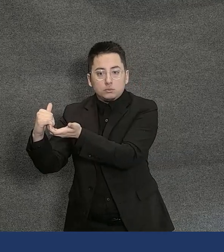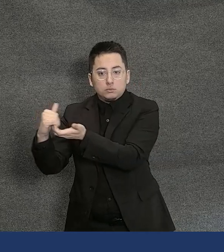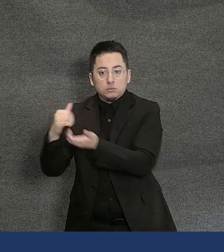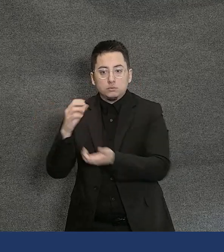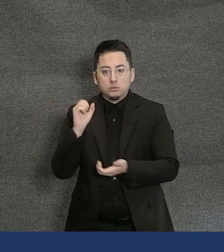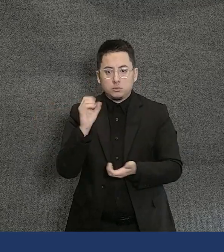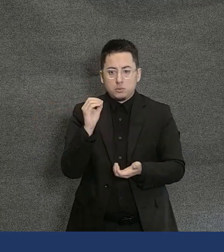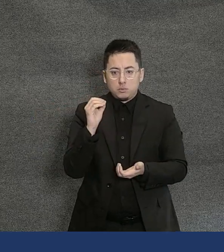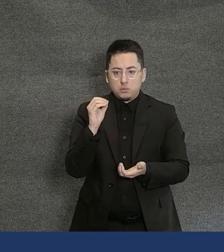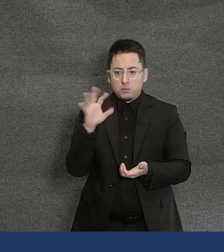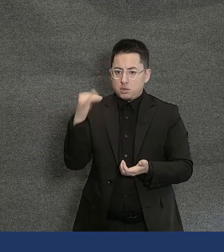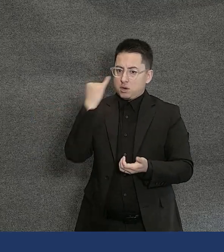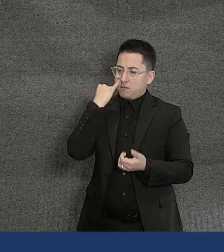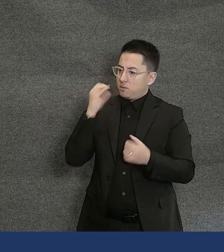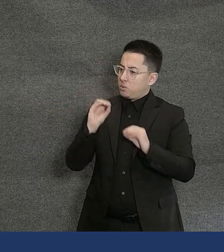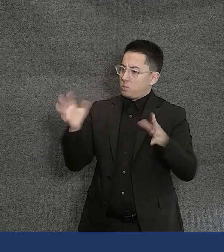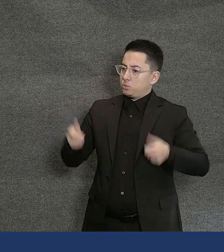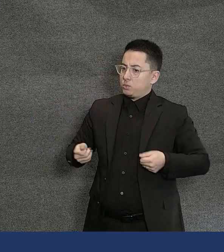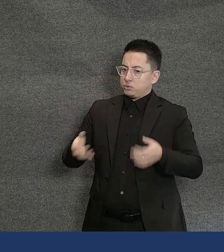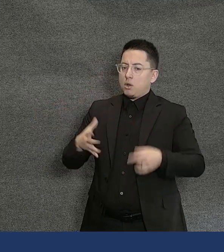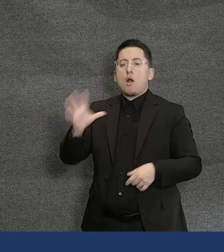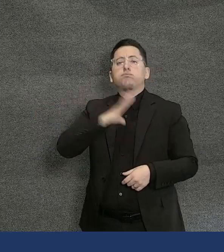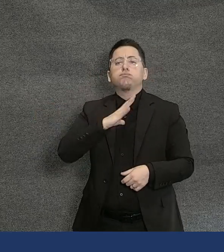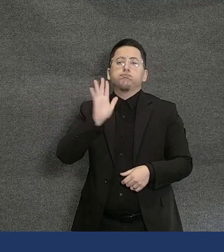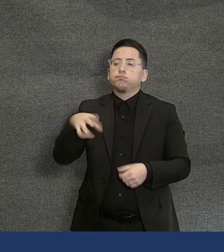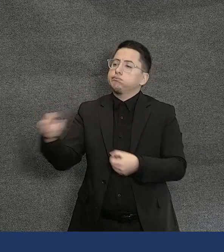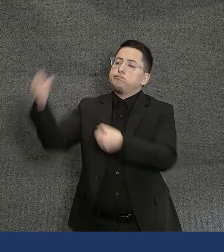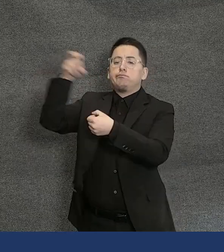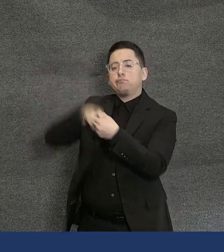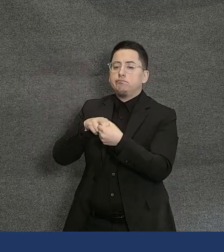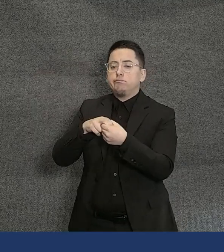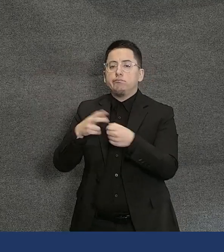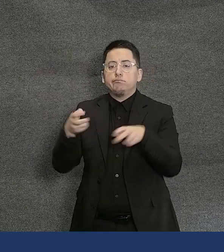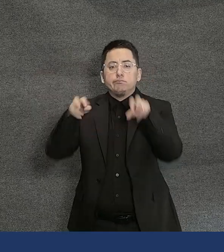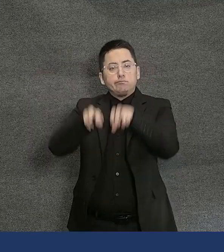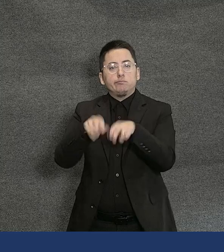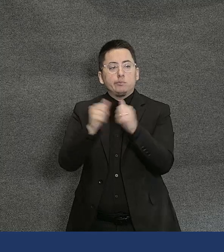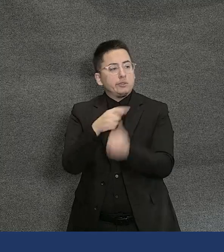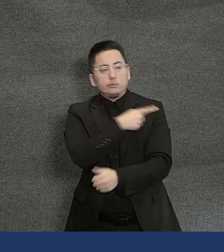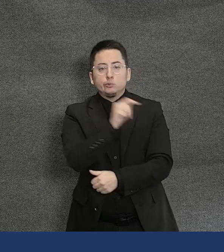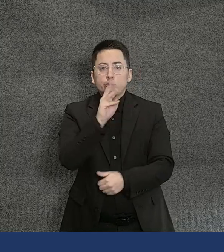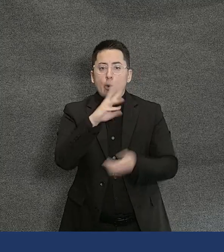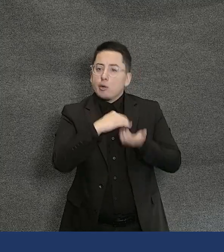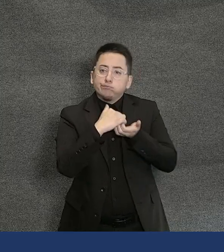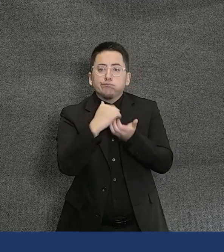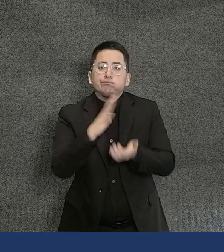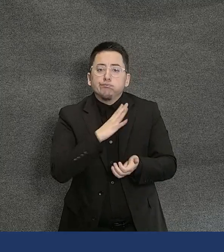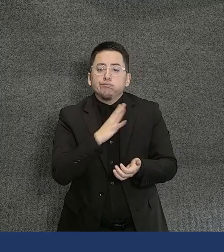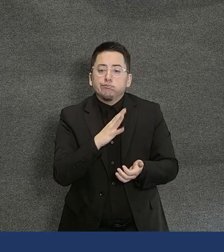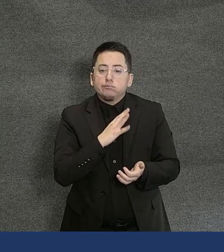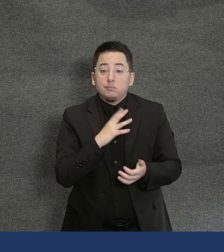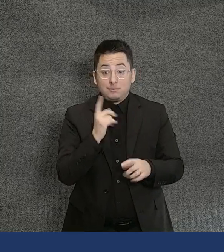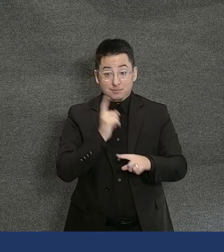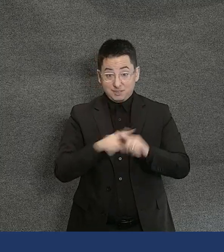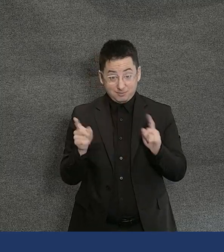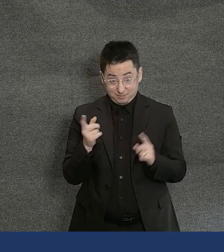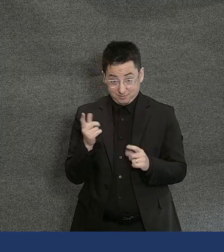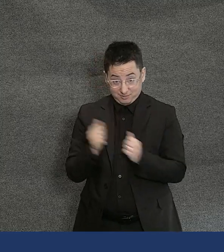hop into the cab of the tow truck or walk home or whatever, and it's like, no problem.